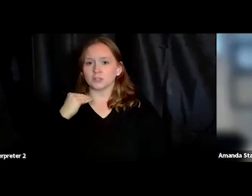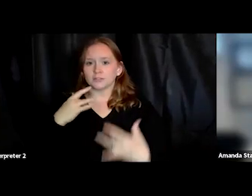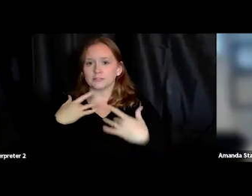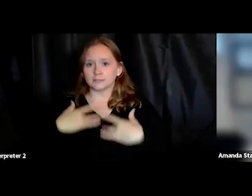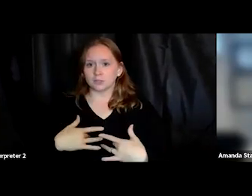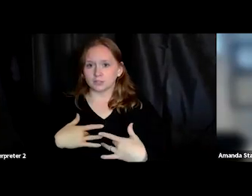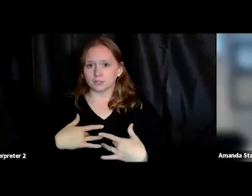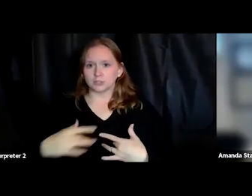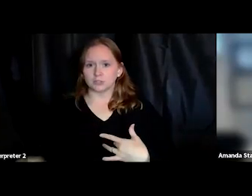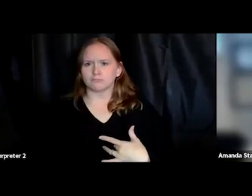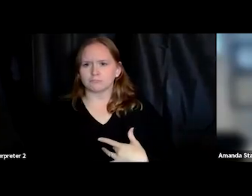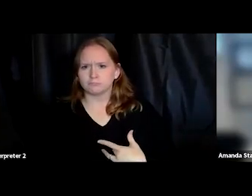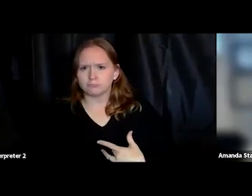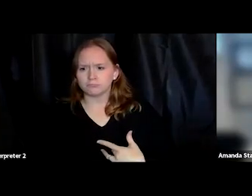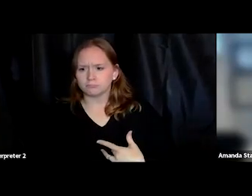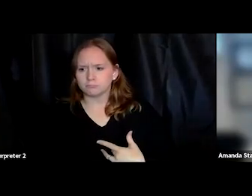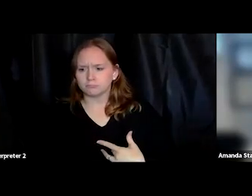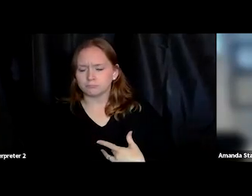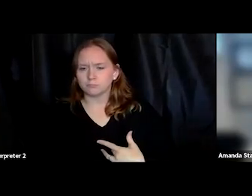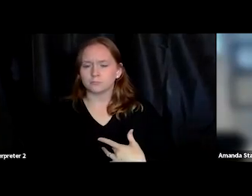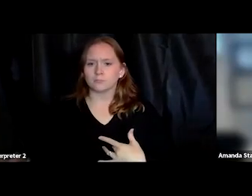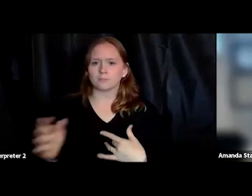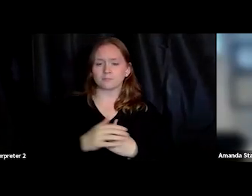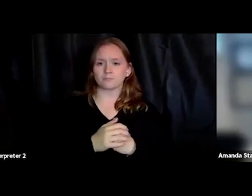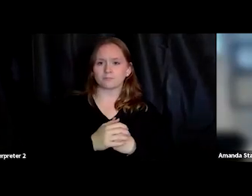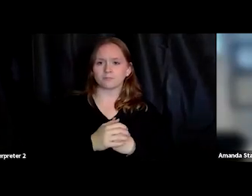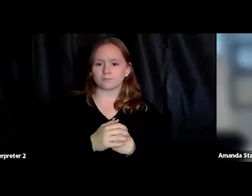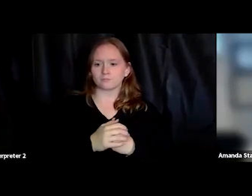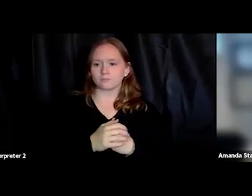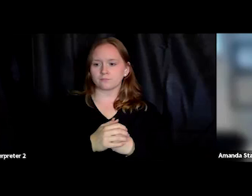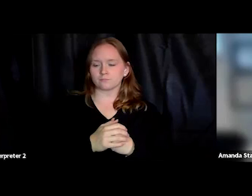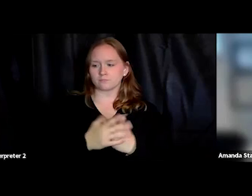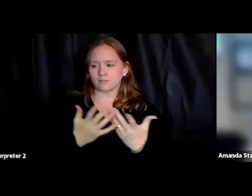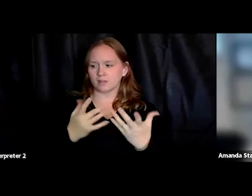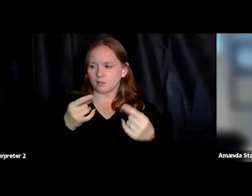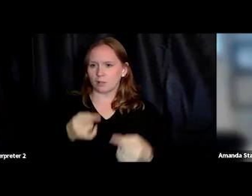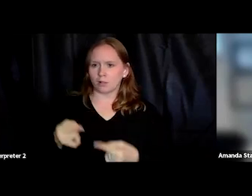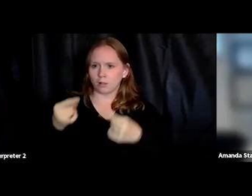and they even have a hard time just getting out of bed and getting dressed for days at a time.